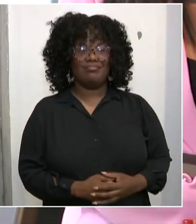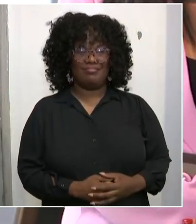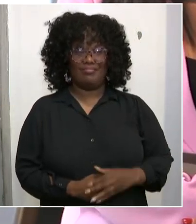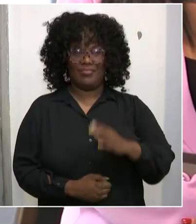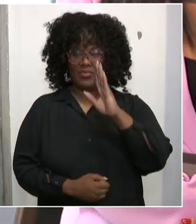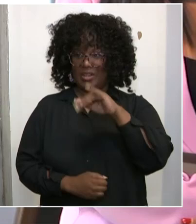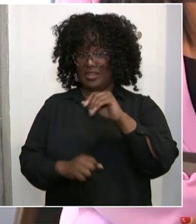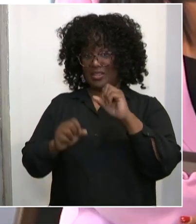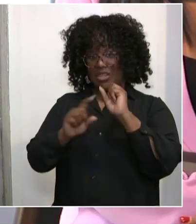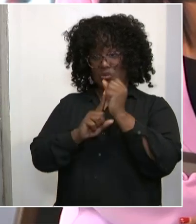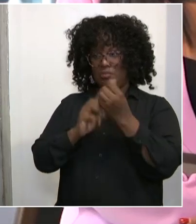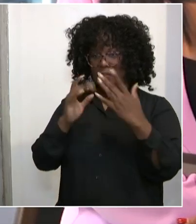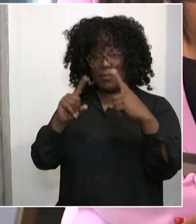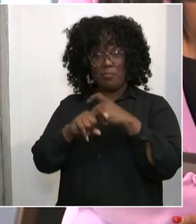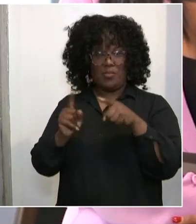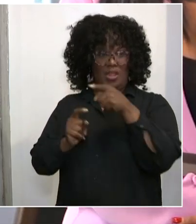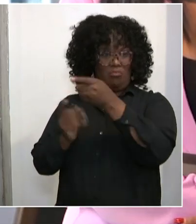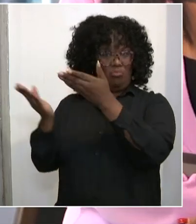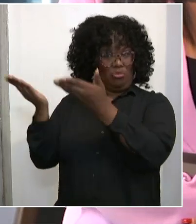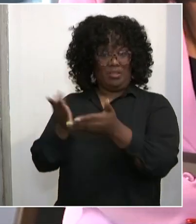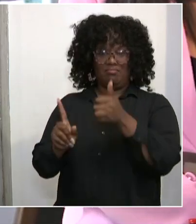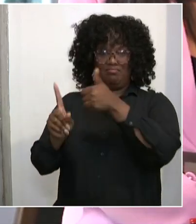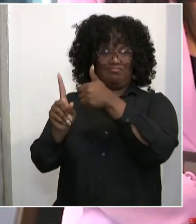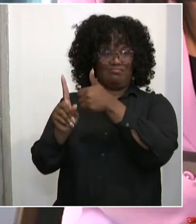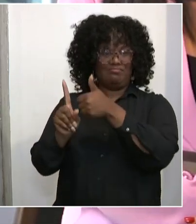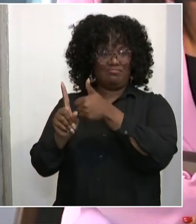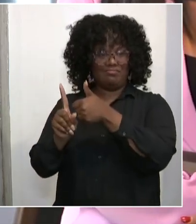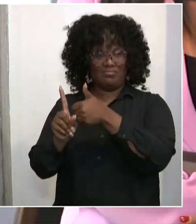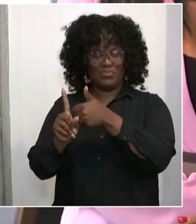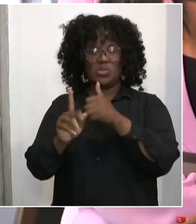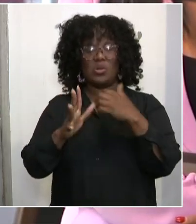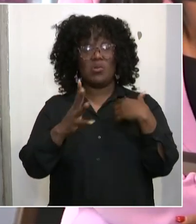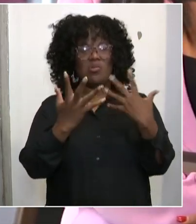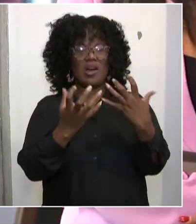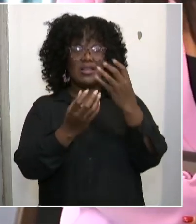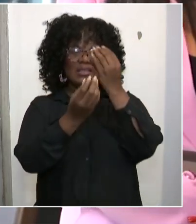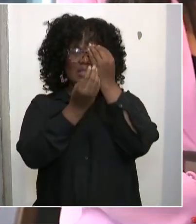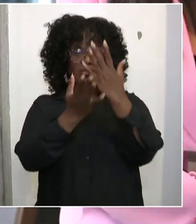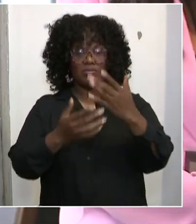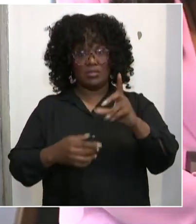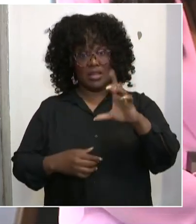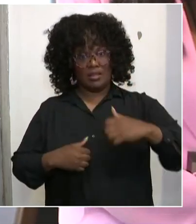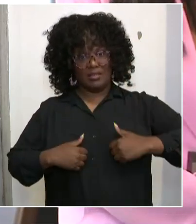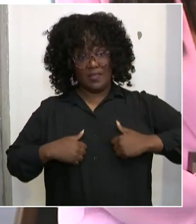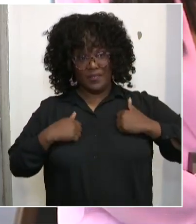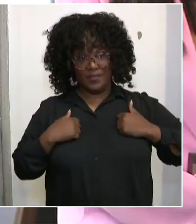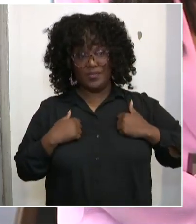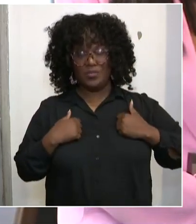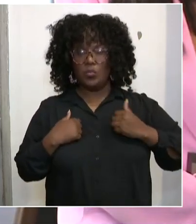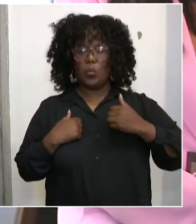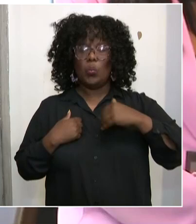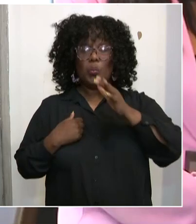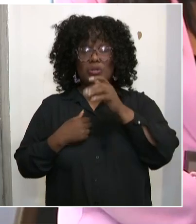but we will, what I can tell DC residents is that we will try to keep our road network usable, uh,